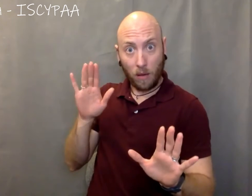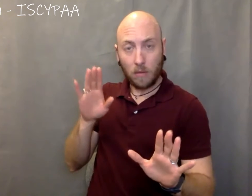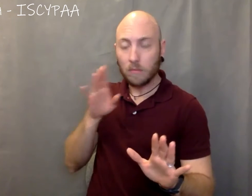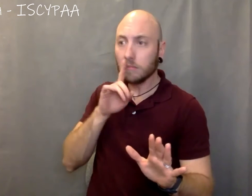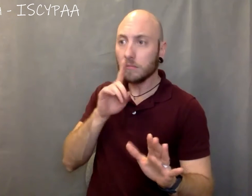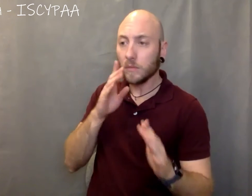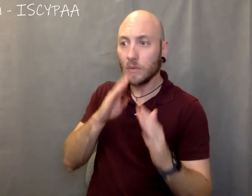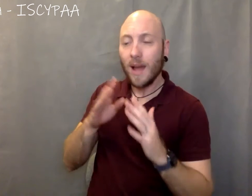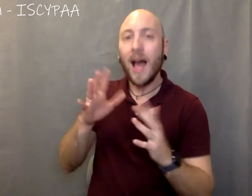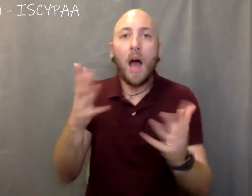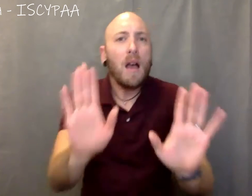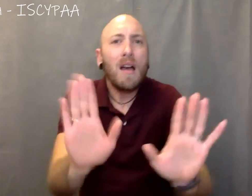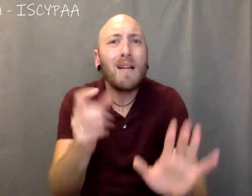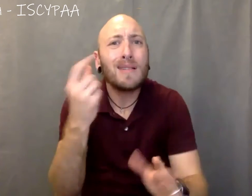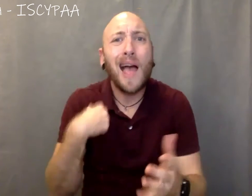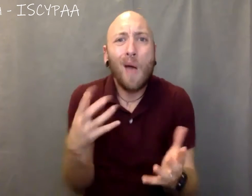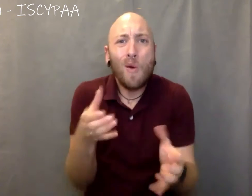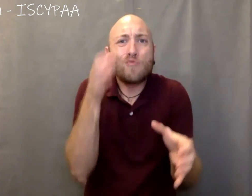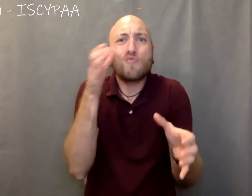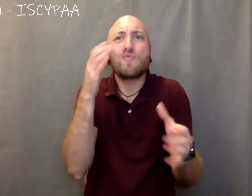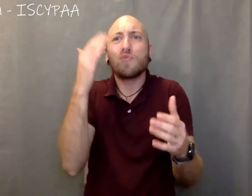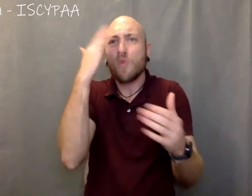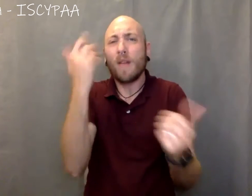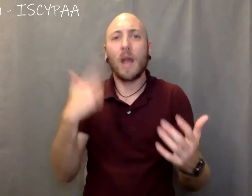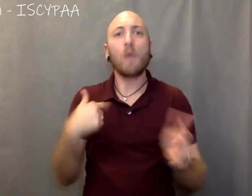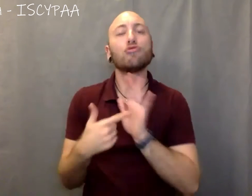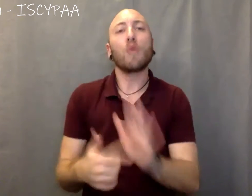like to know I like to, I like to act like I know or look like I know what's going